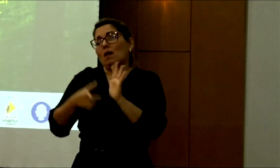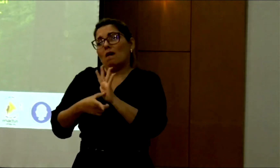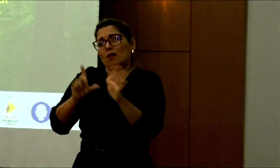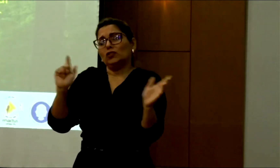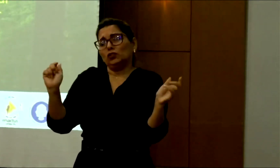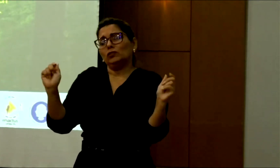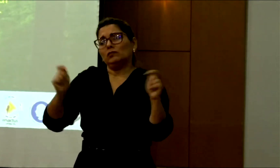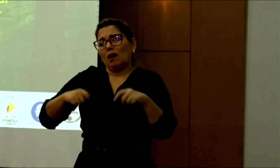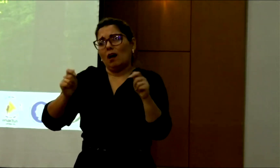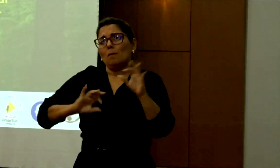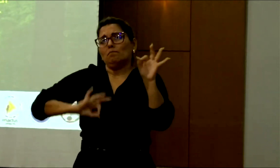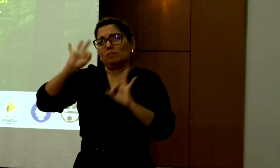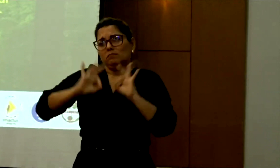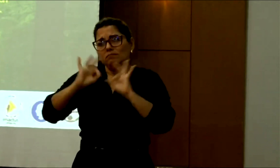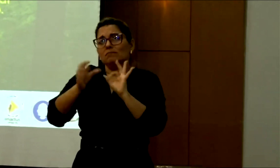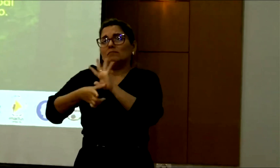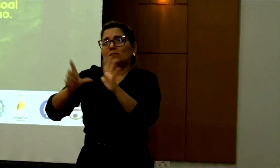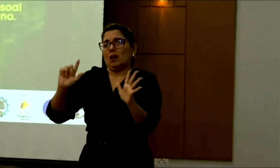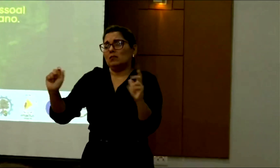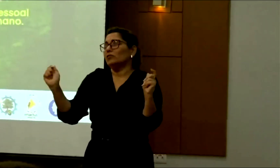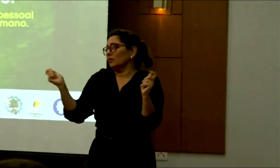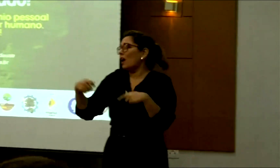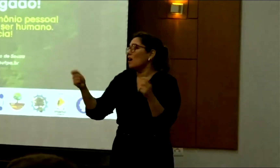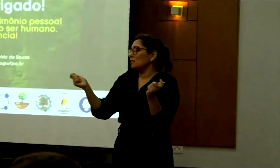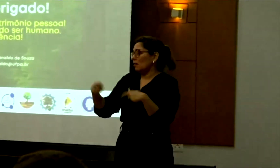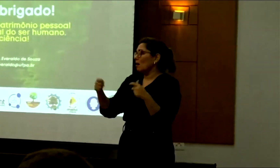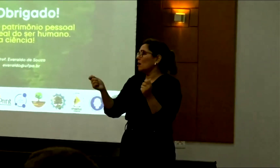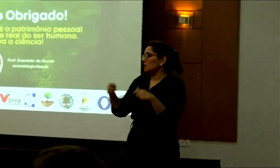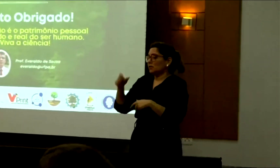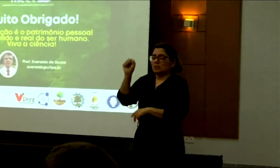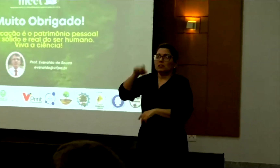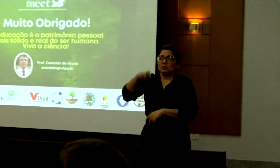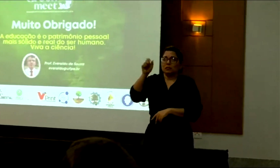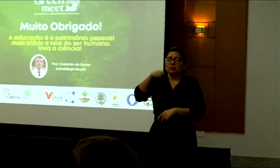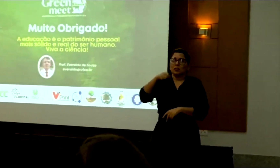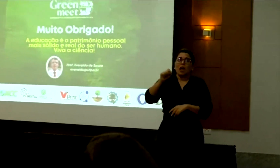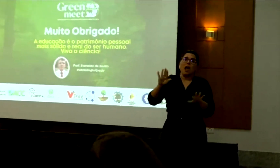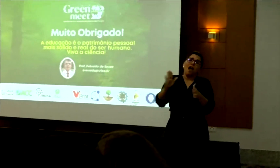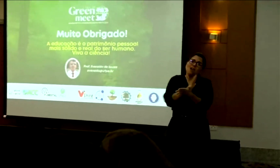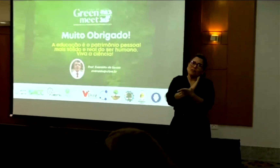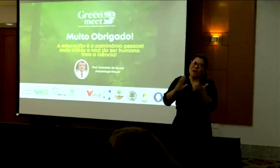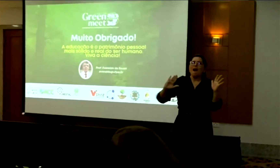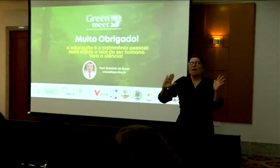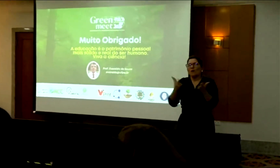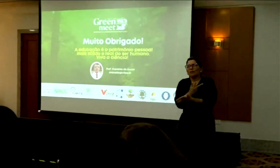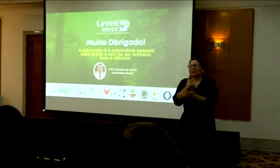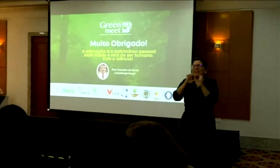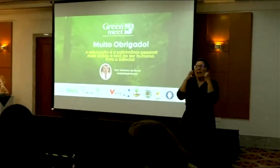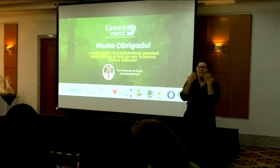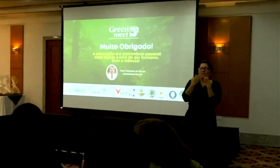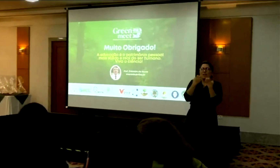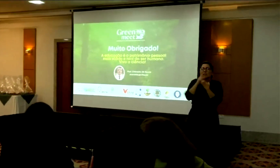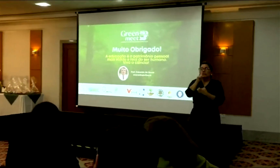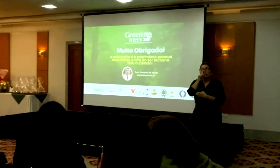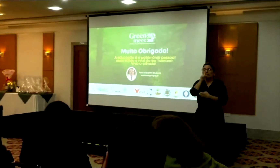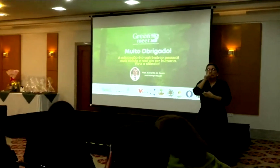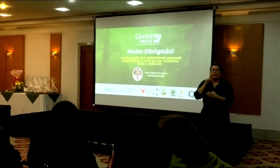, it was possible, depending on the extreme event , which for me is very worrying we can anticipate not all of them there are no extreme events